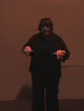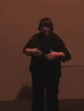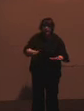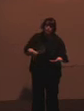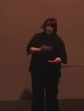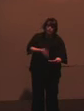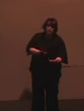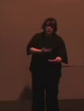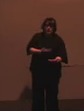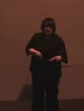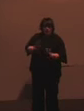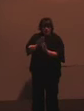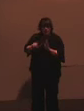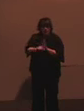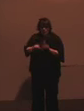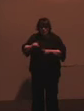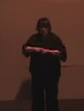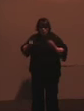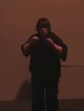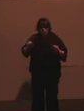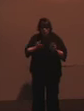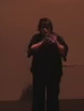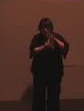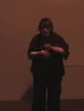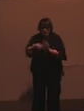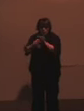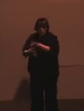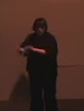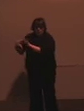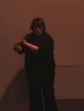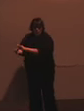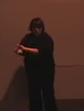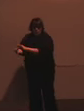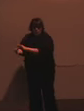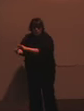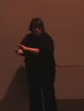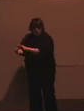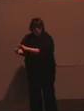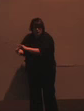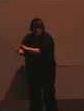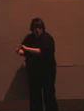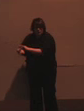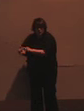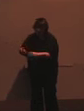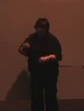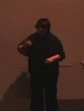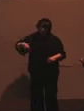So we could not beat Mies anymore.